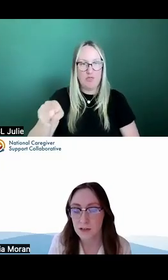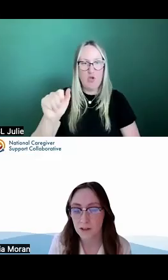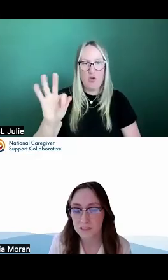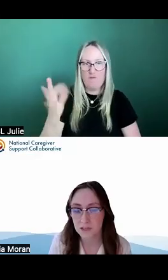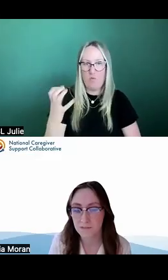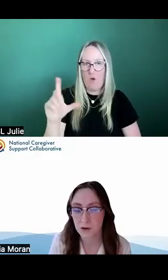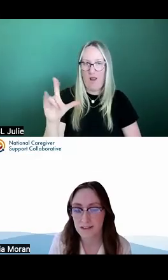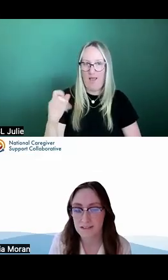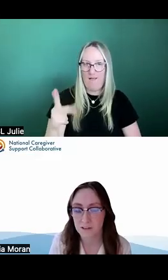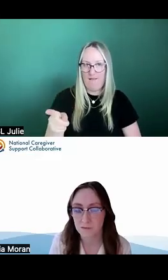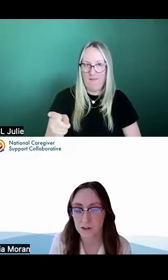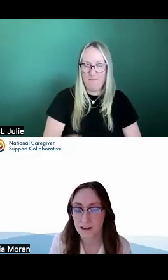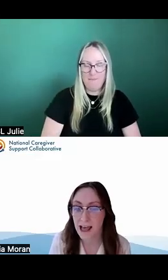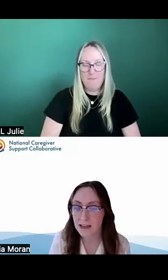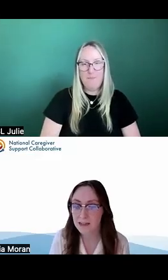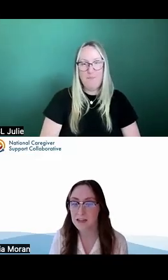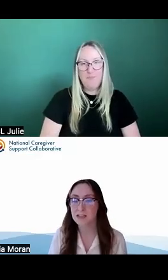We also have a question for NAC.